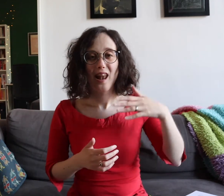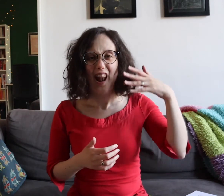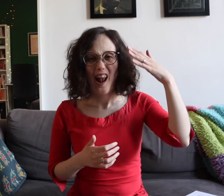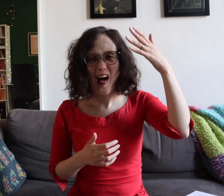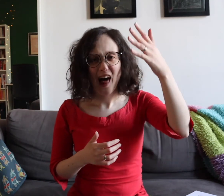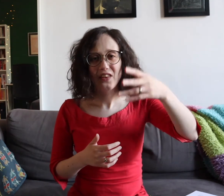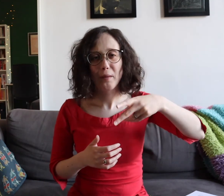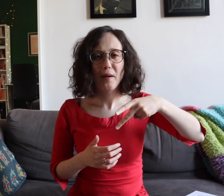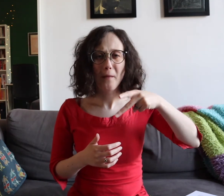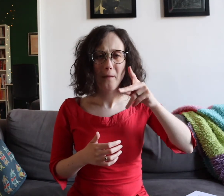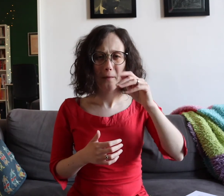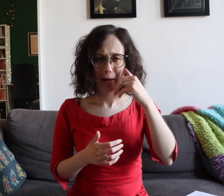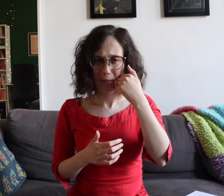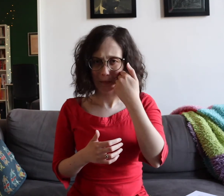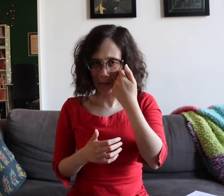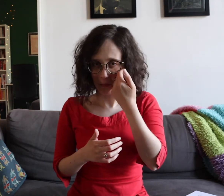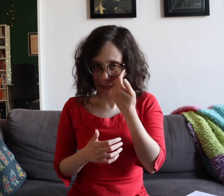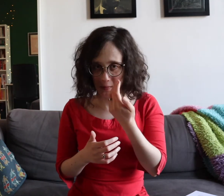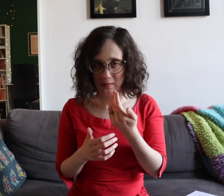Later on I started to feel more and more ashamed.